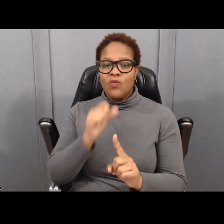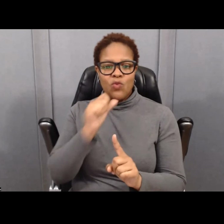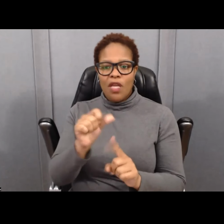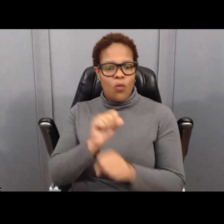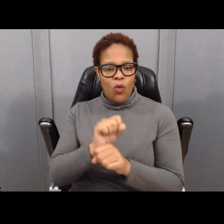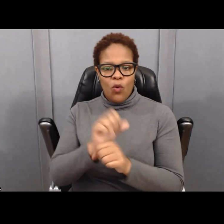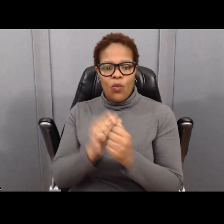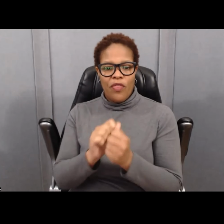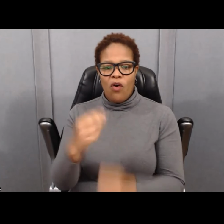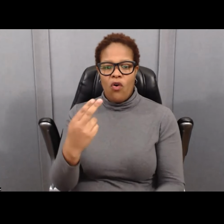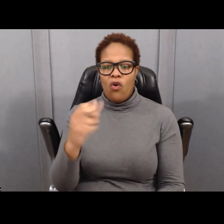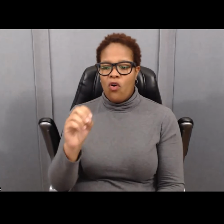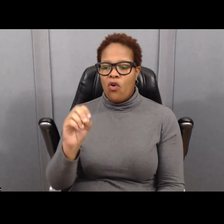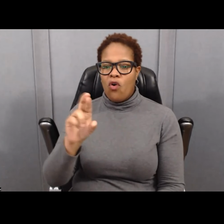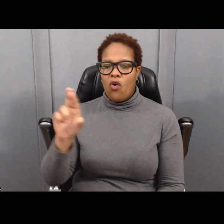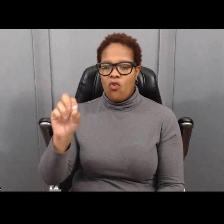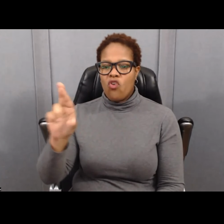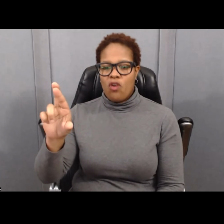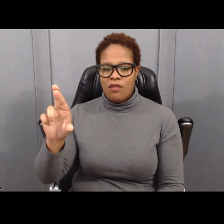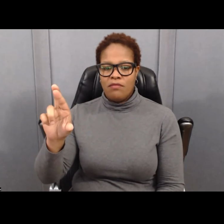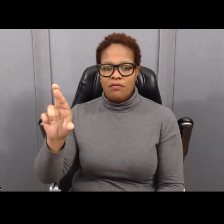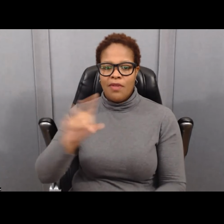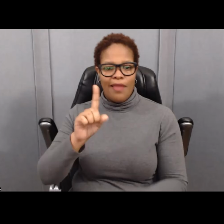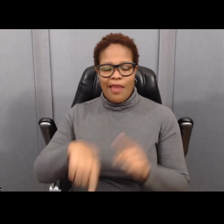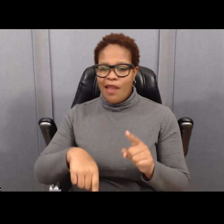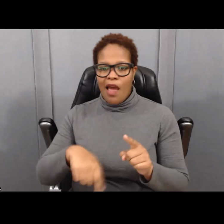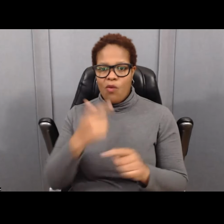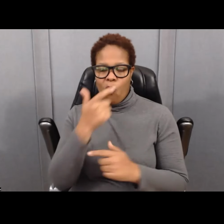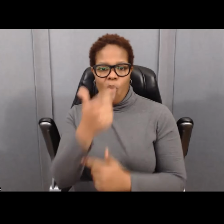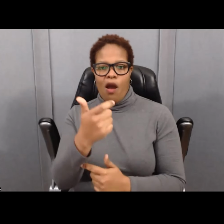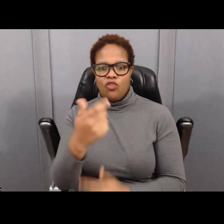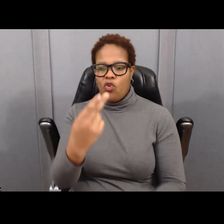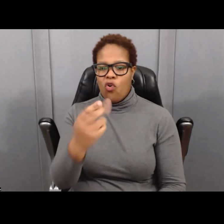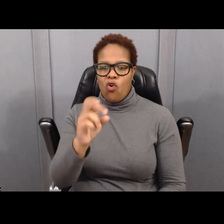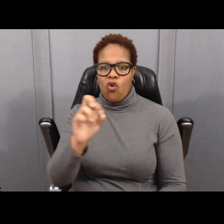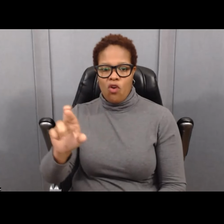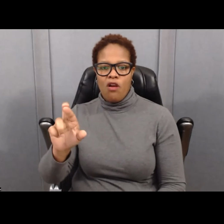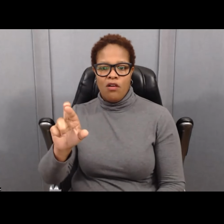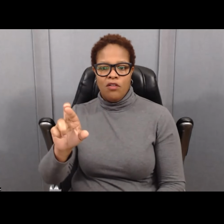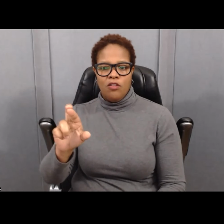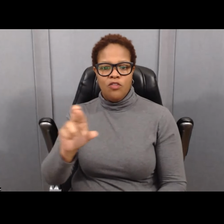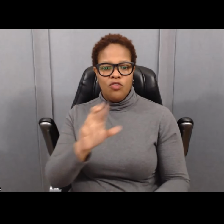they just don't like it, they cannot watch horror films, so they need to recuse themselves, they step away from that project